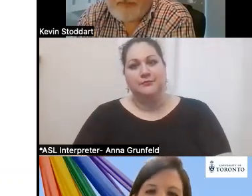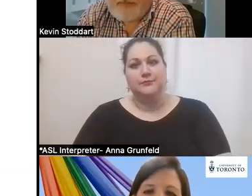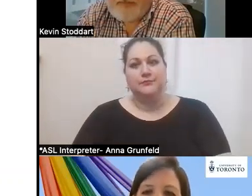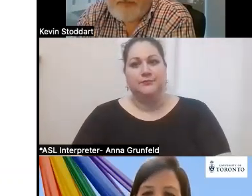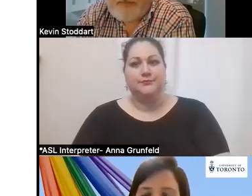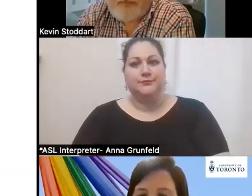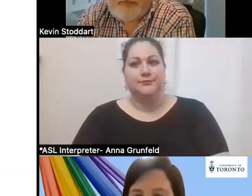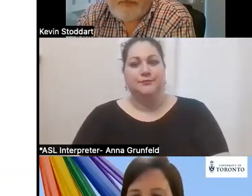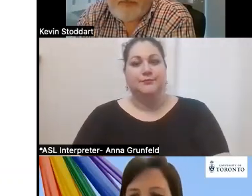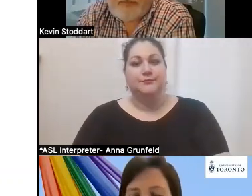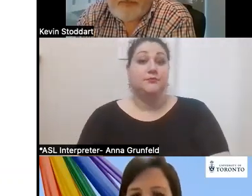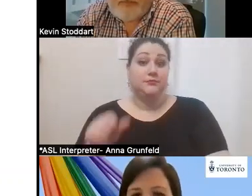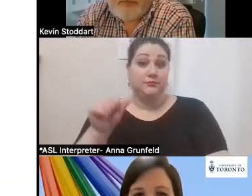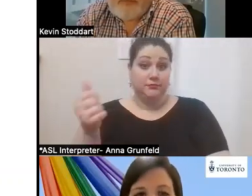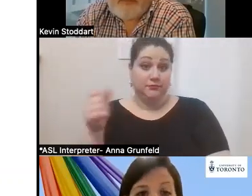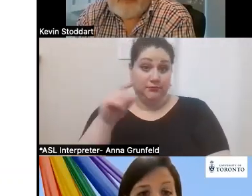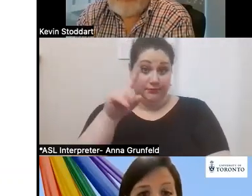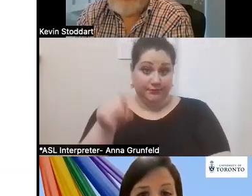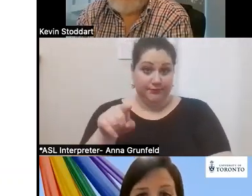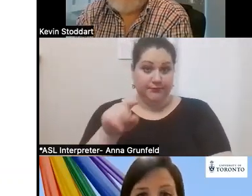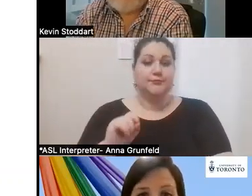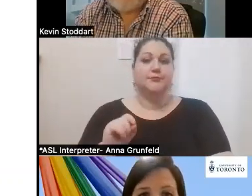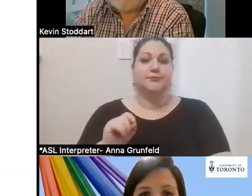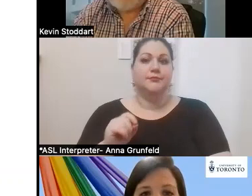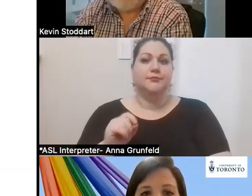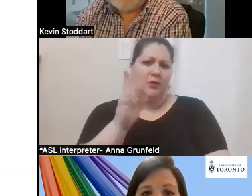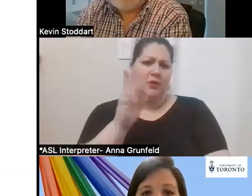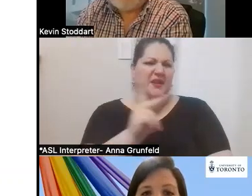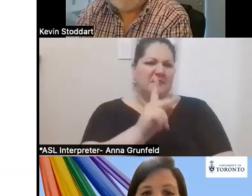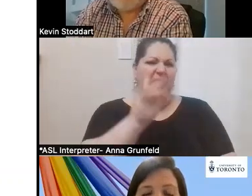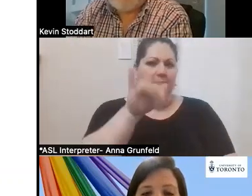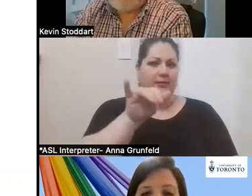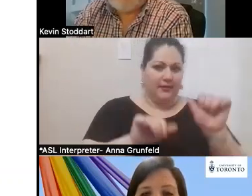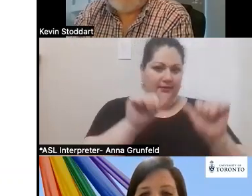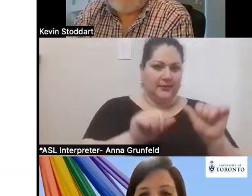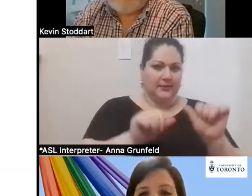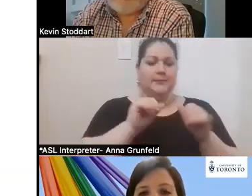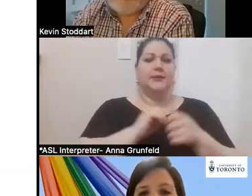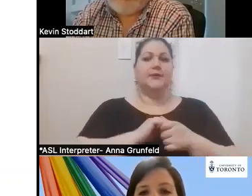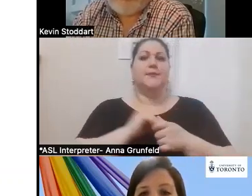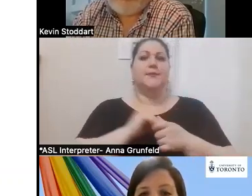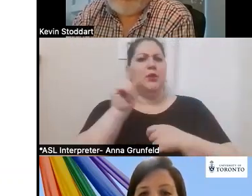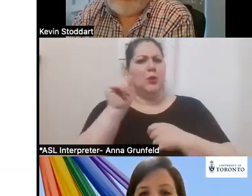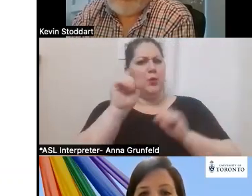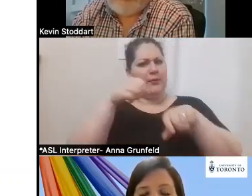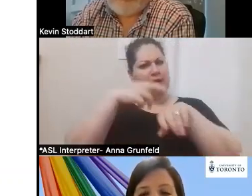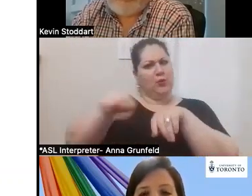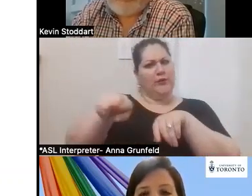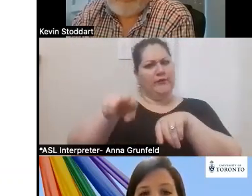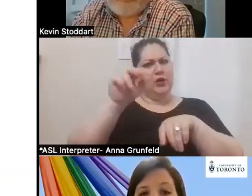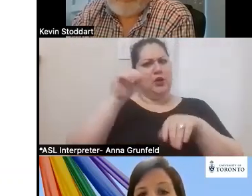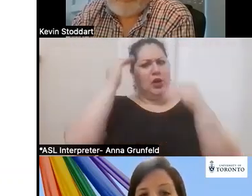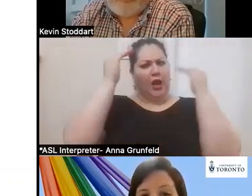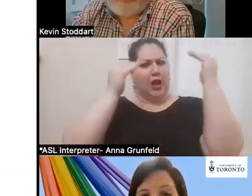One is again back to assessment. So where can you refer adults concerned about the wait list on the cost?